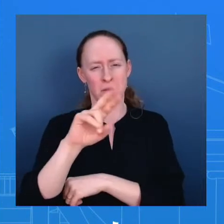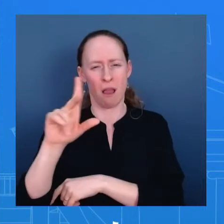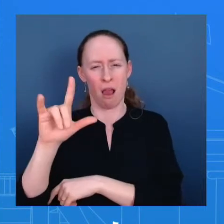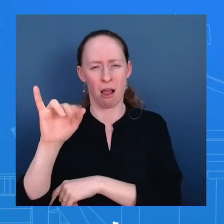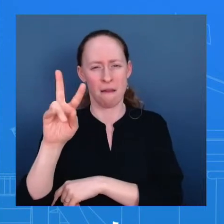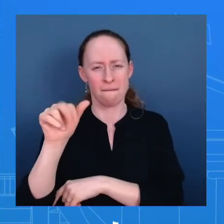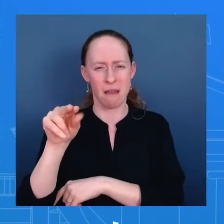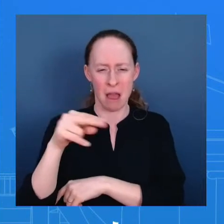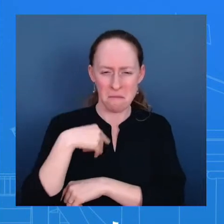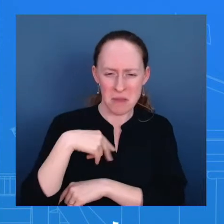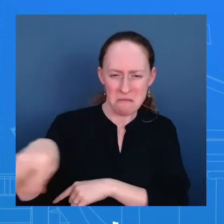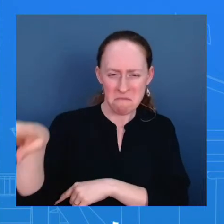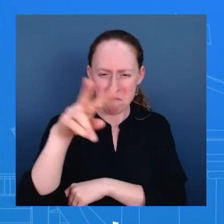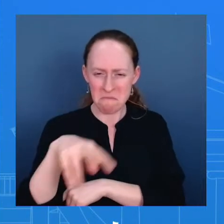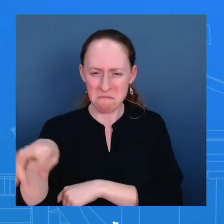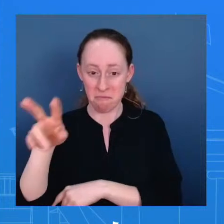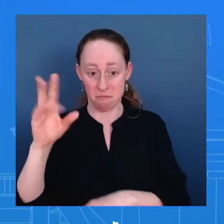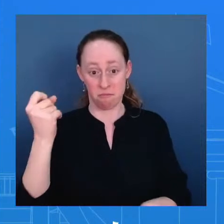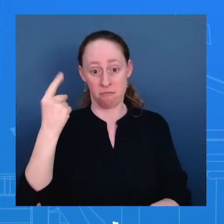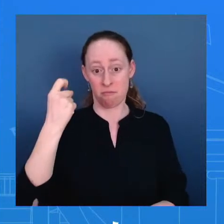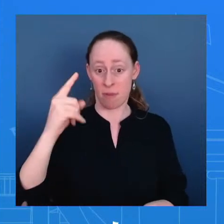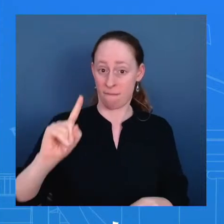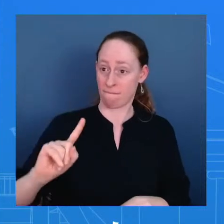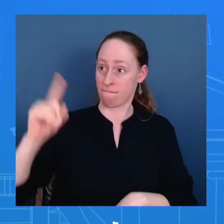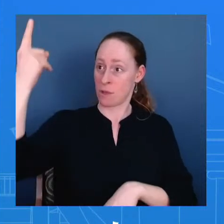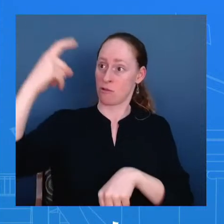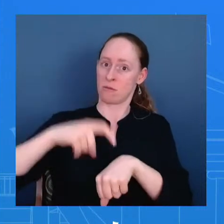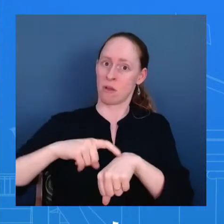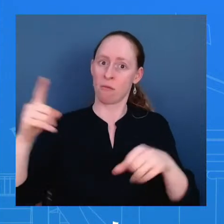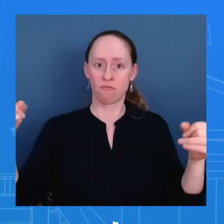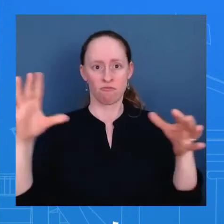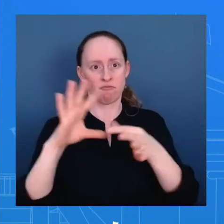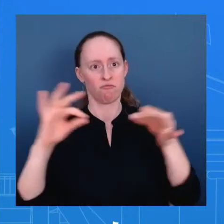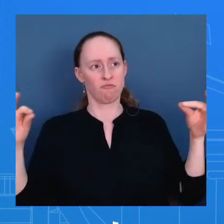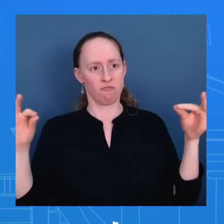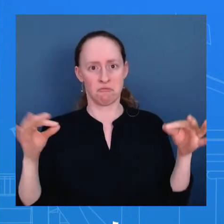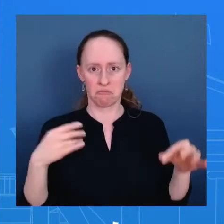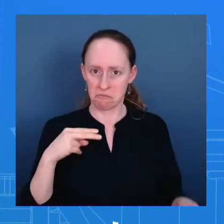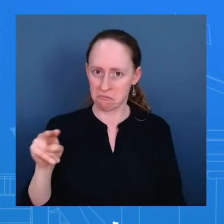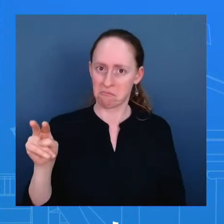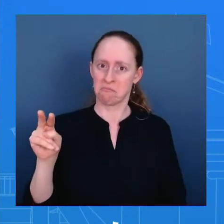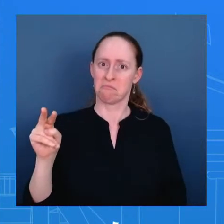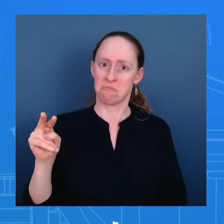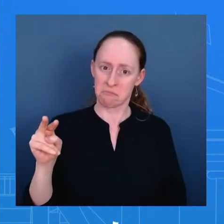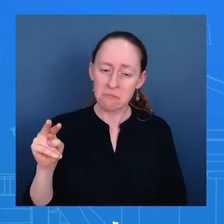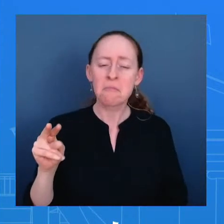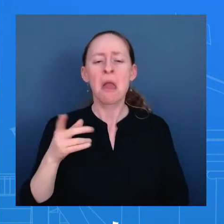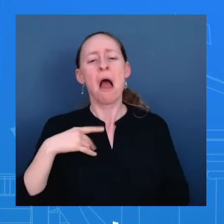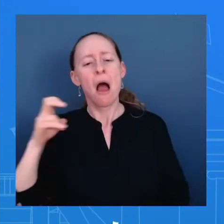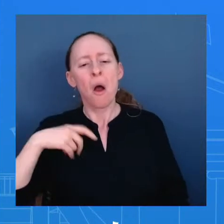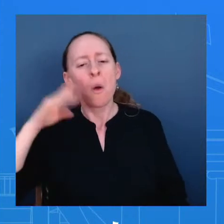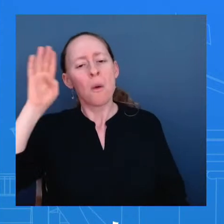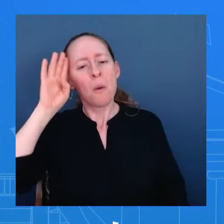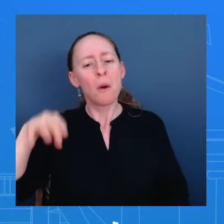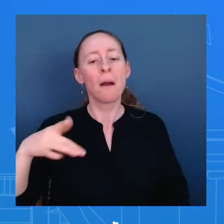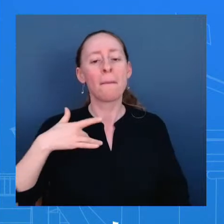this is something that we've known privately from Israeli defense -- defense officials for some time now. I'm just wondering about the timing of this, how --